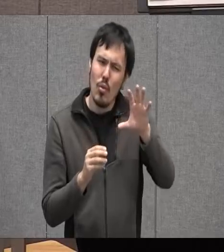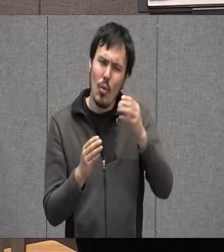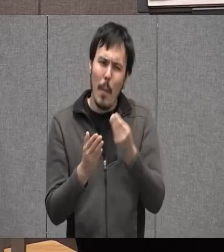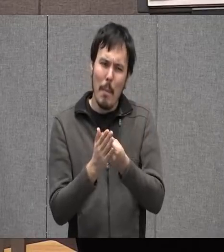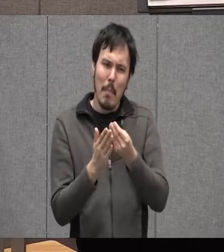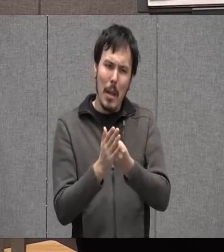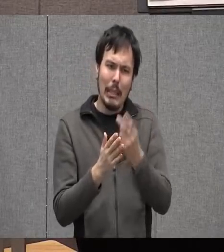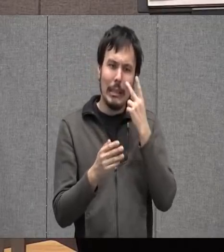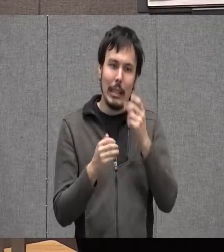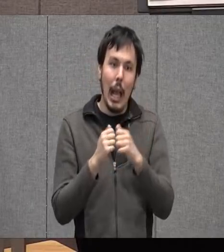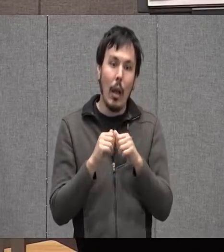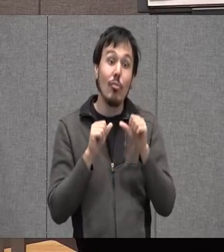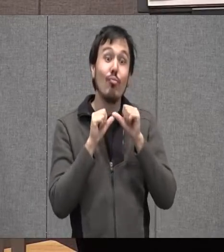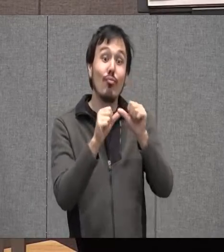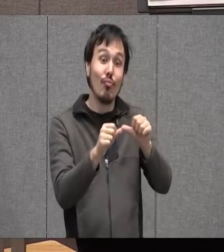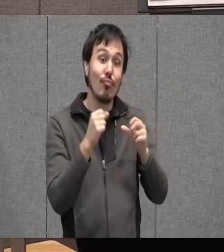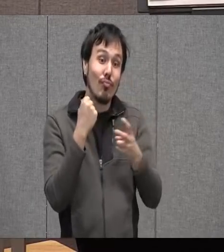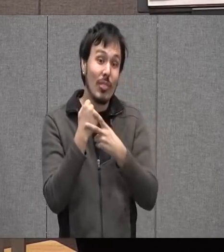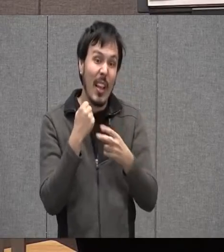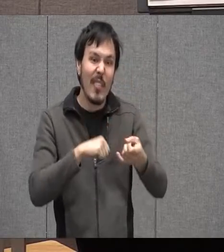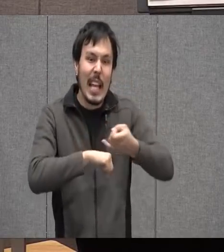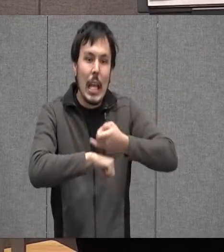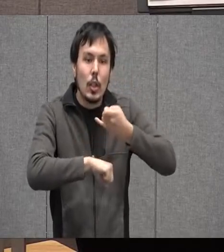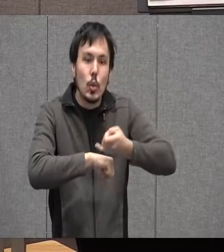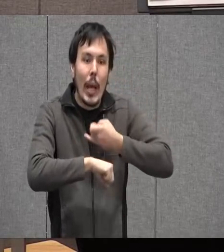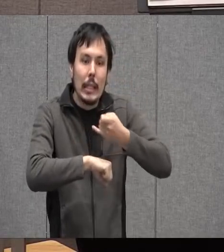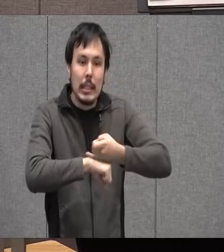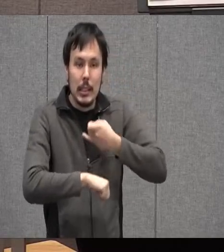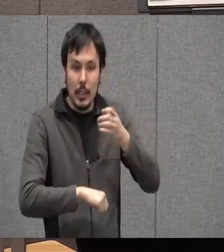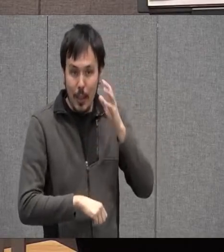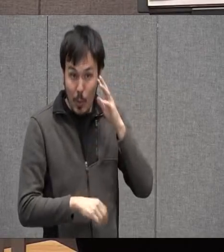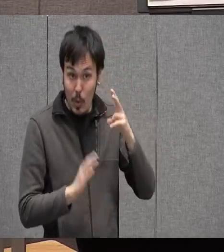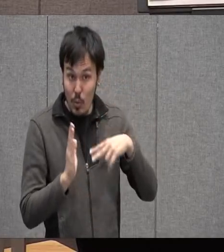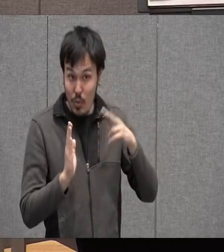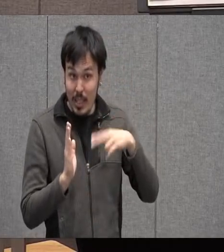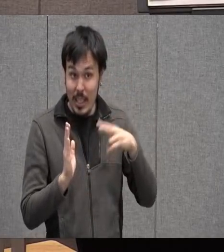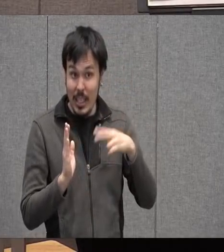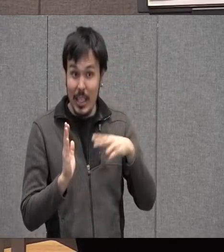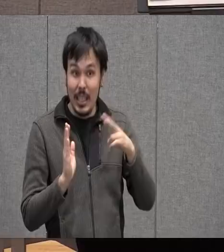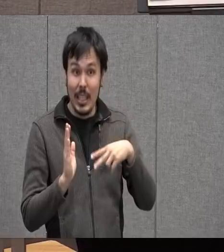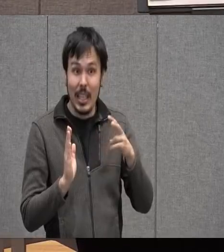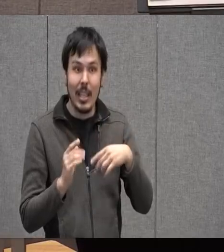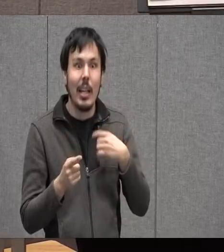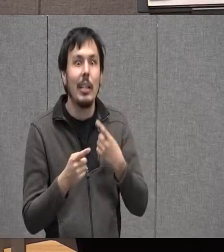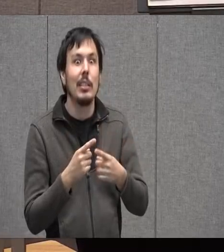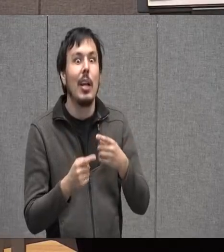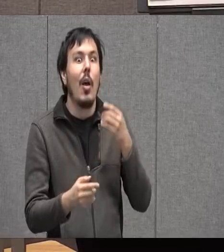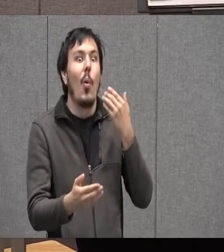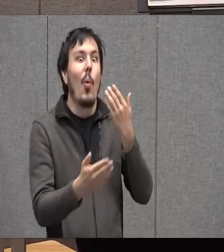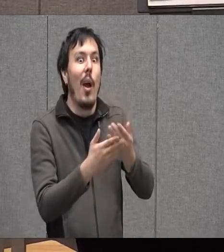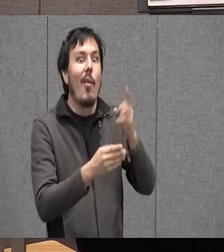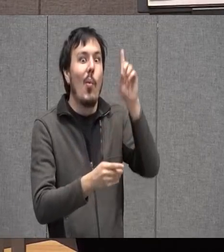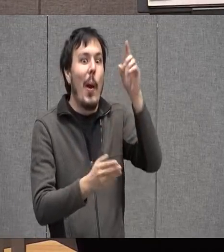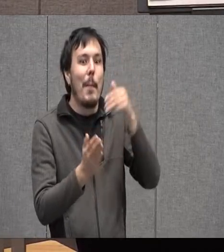can continue to earn money. And we'll read more until we make a million. Thanks guys.